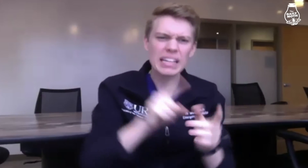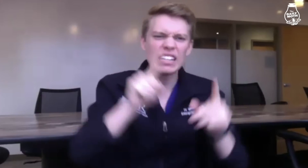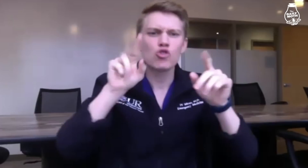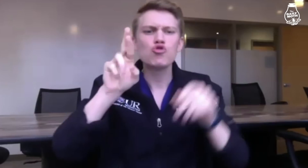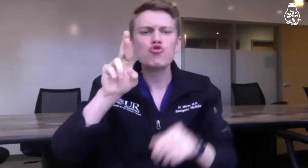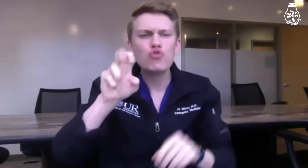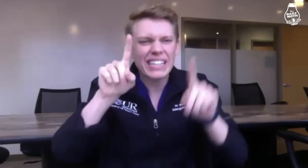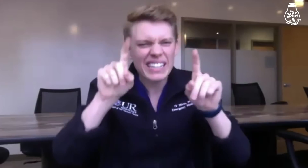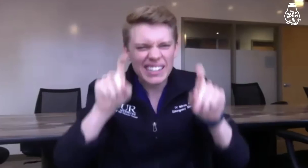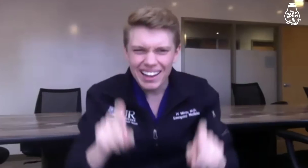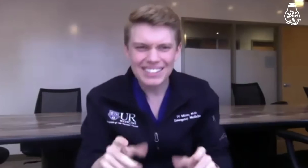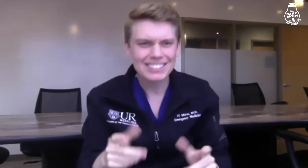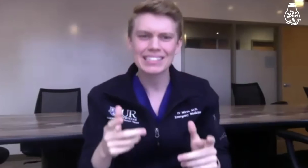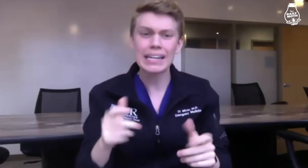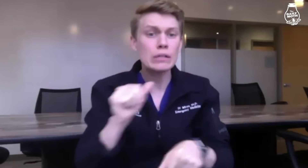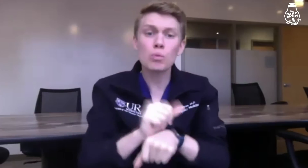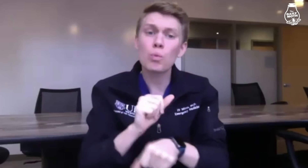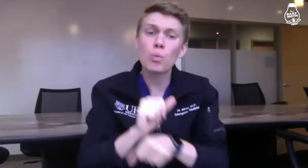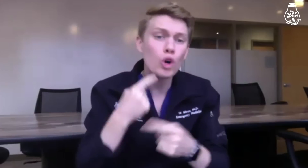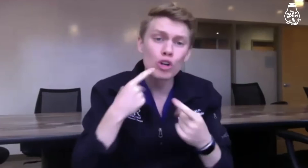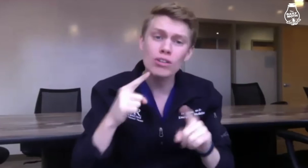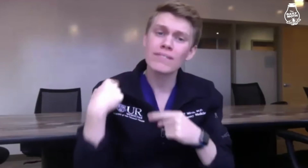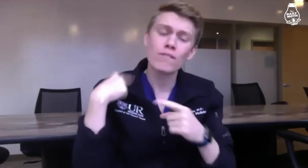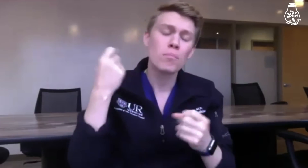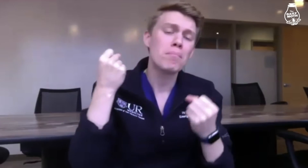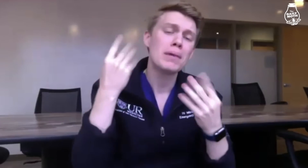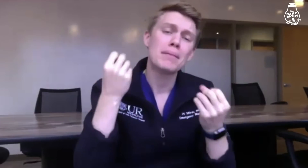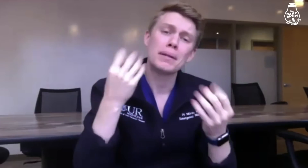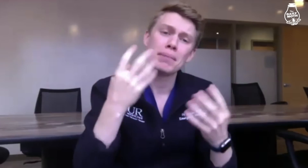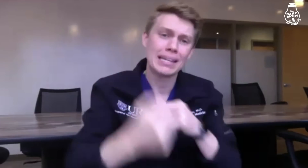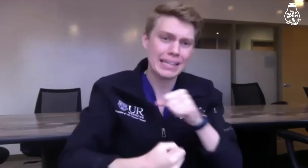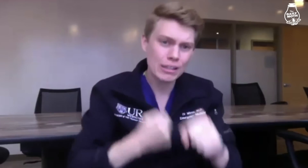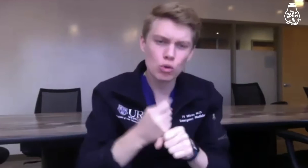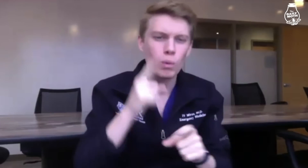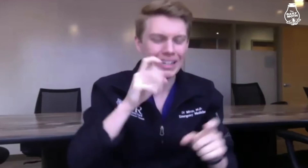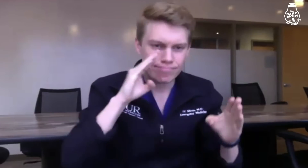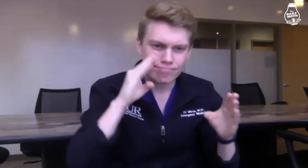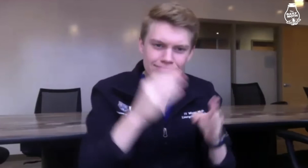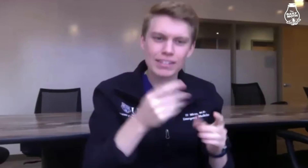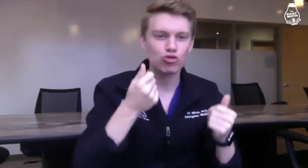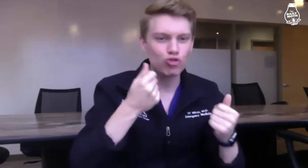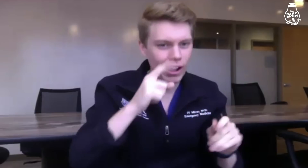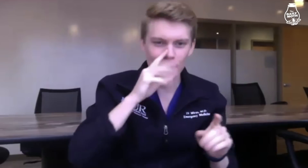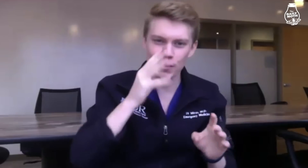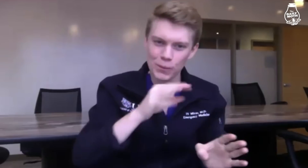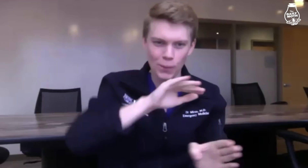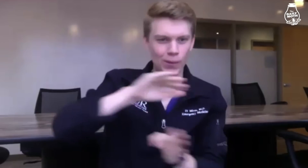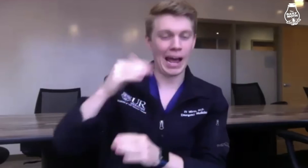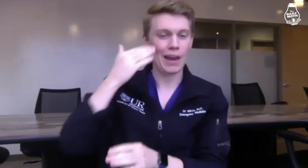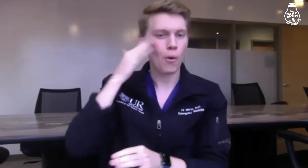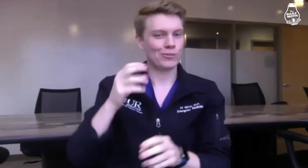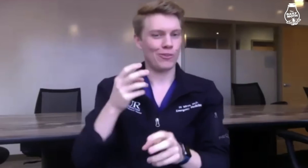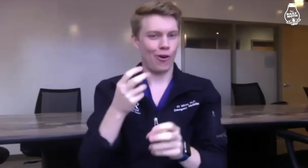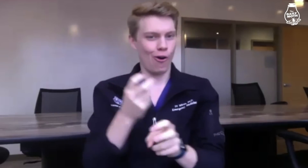Research, publish, re-test. It's worked for many years. We need to stick to that. Try to ignore the rest.